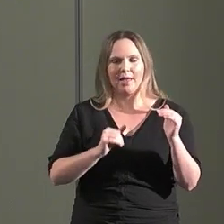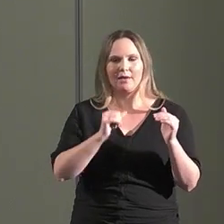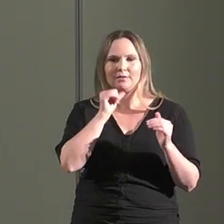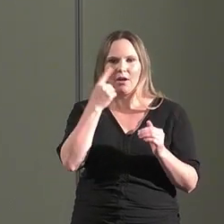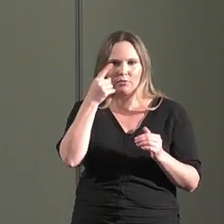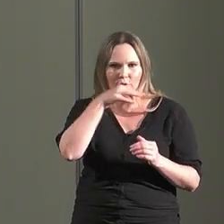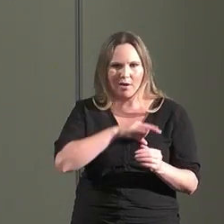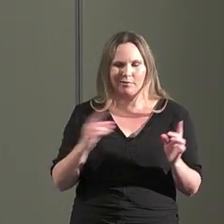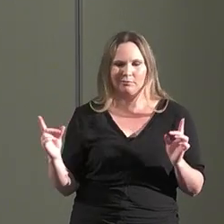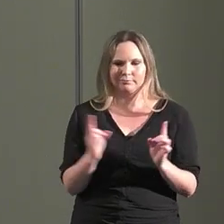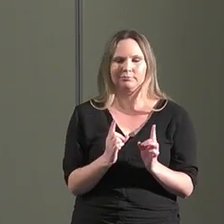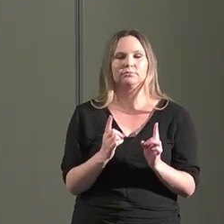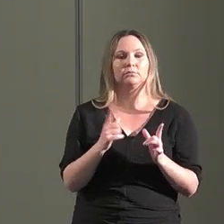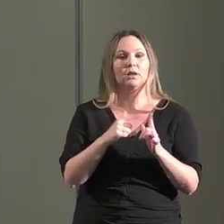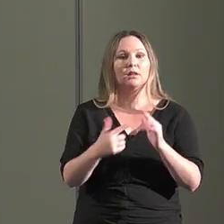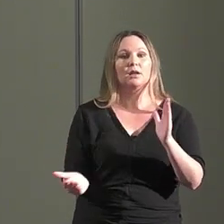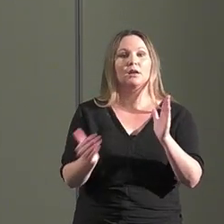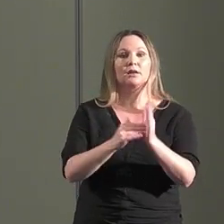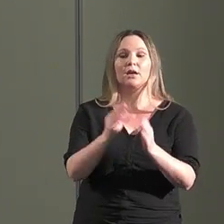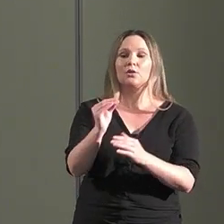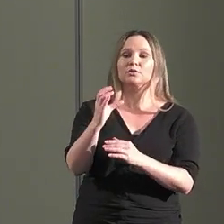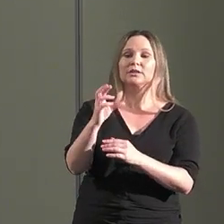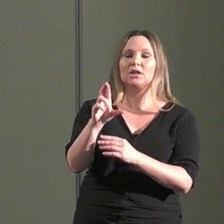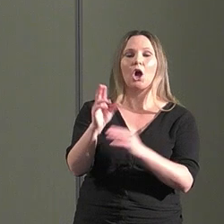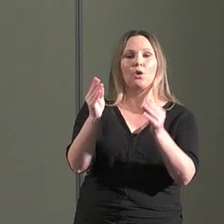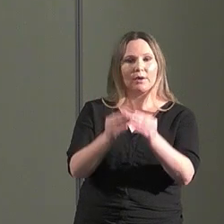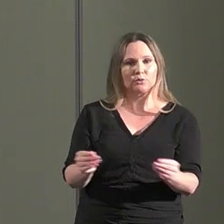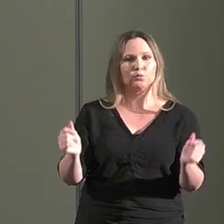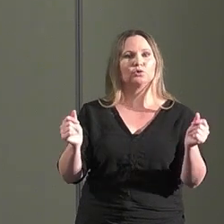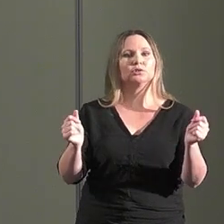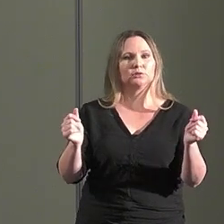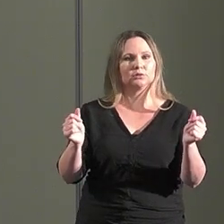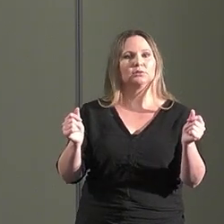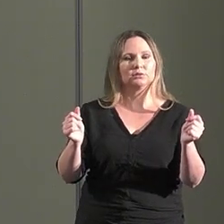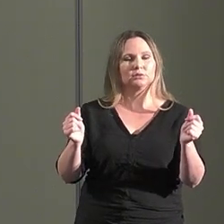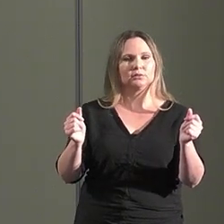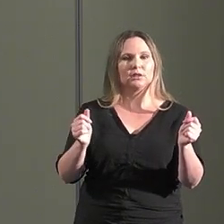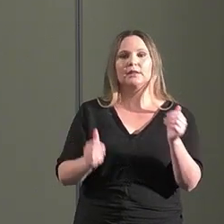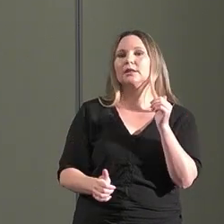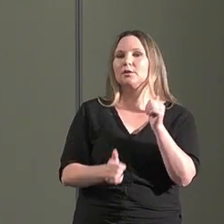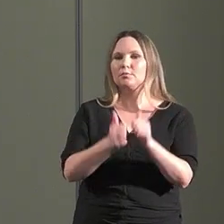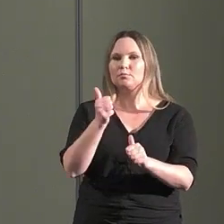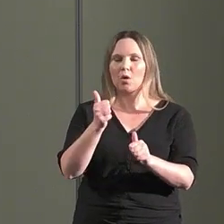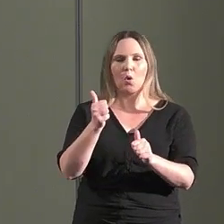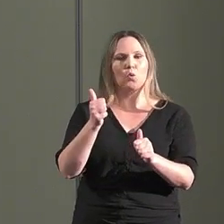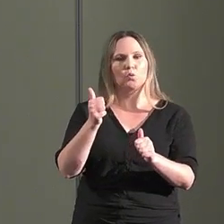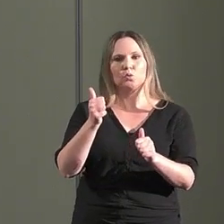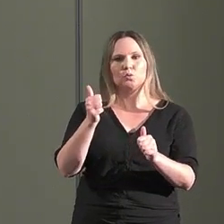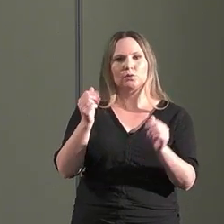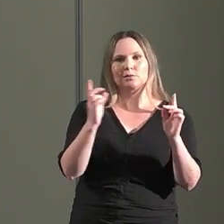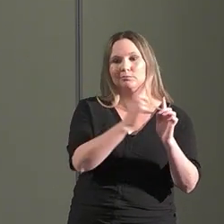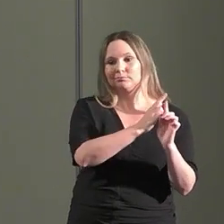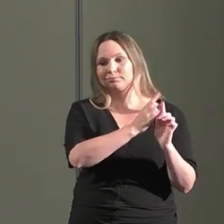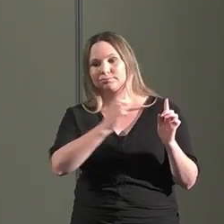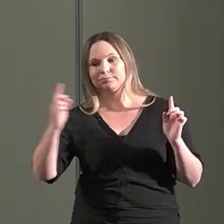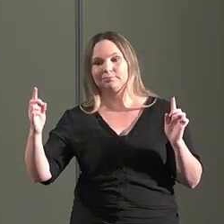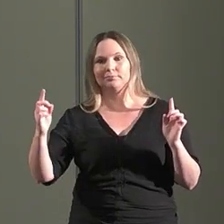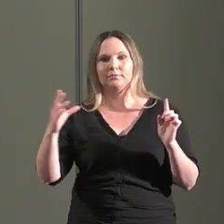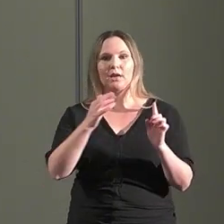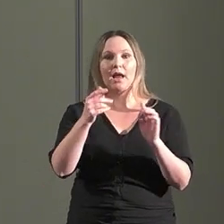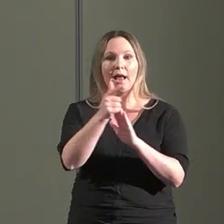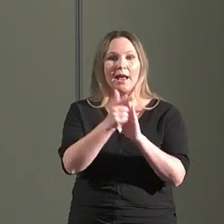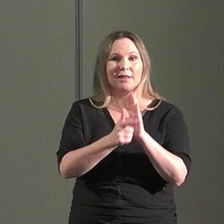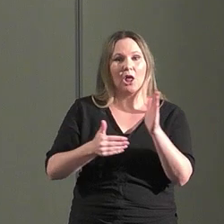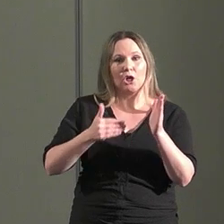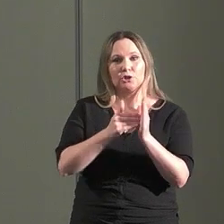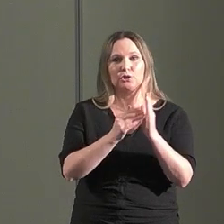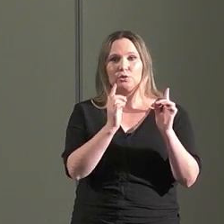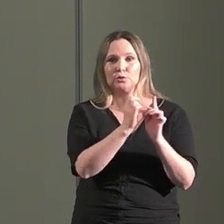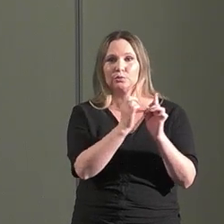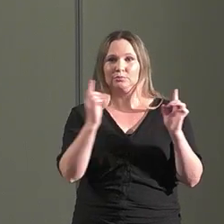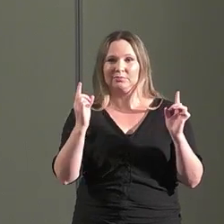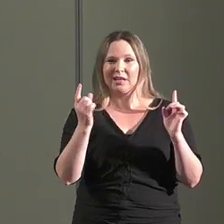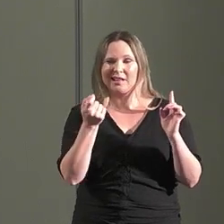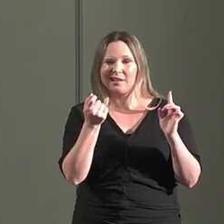different OCR Resolutions the highest of all and lawsuit being just a little above average.